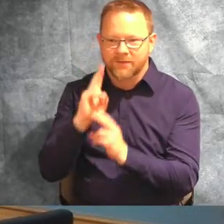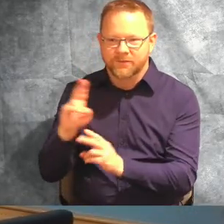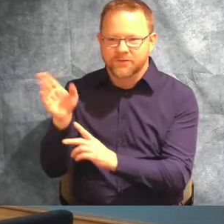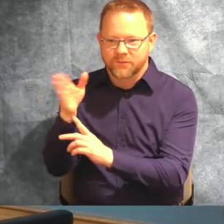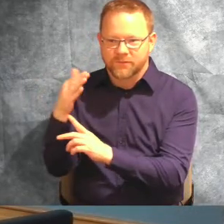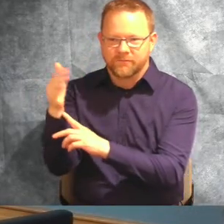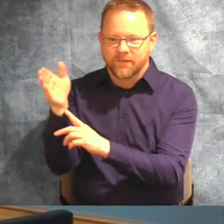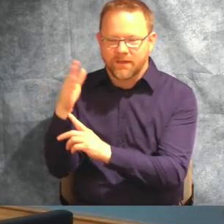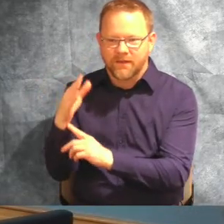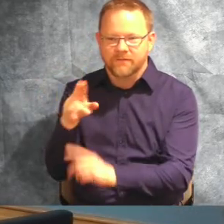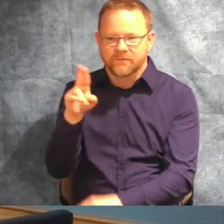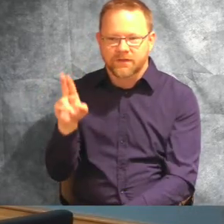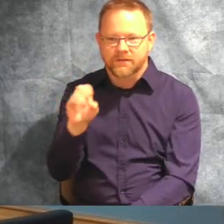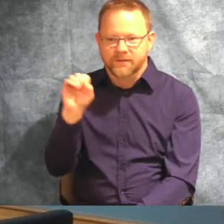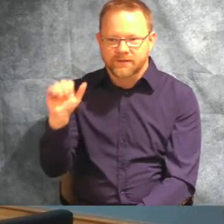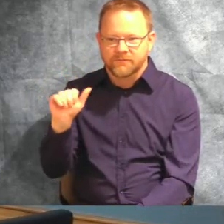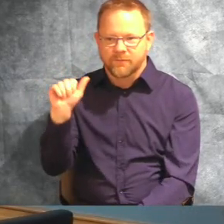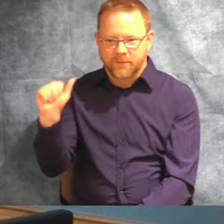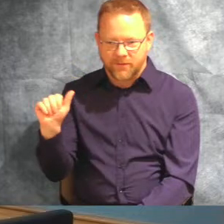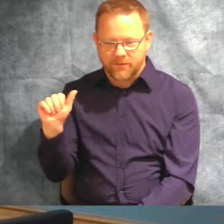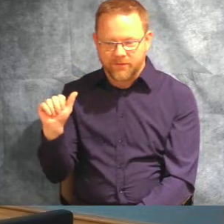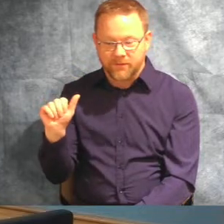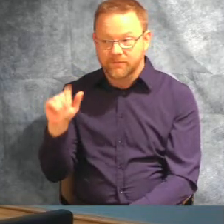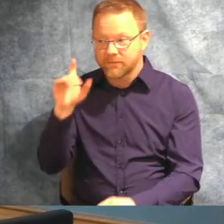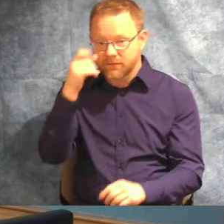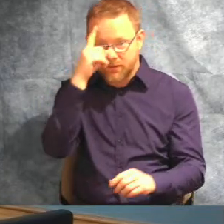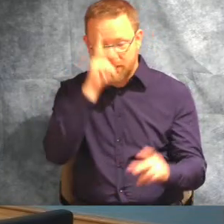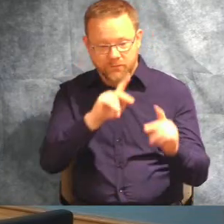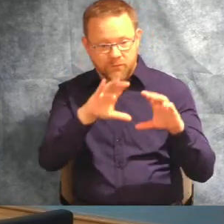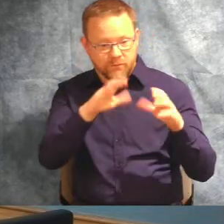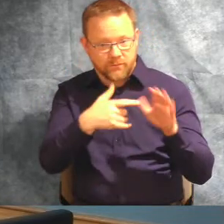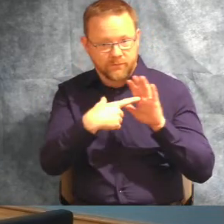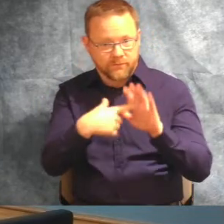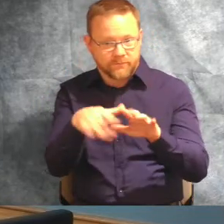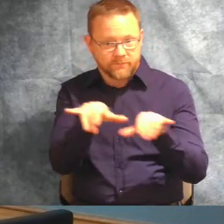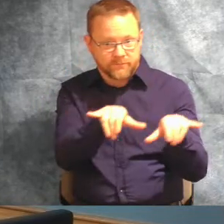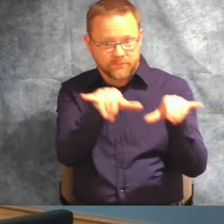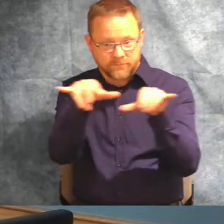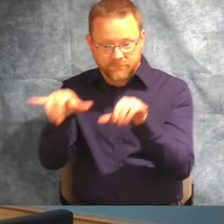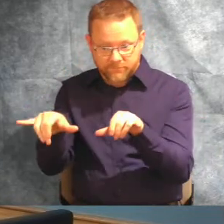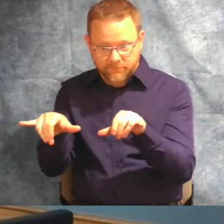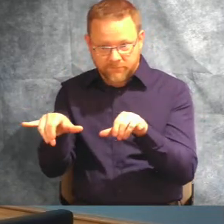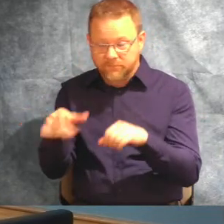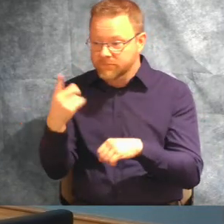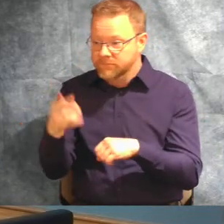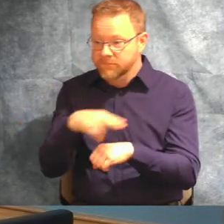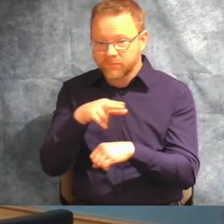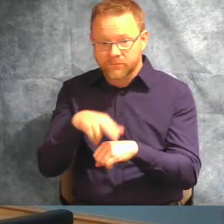the flag of the United States of America and to the republic for which it stands,